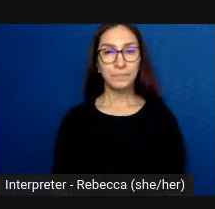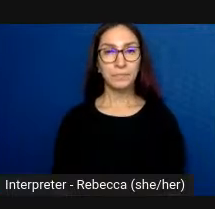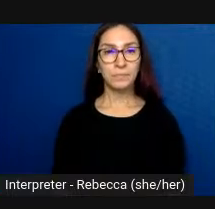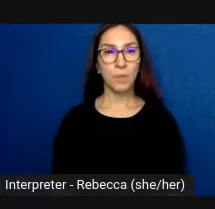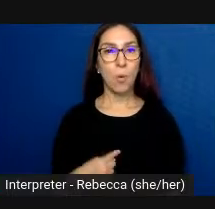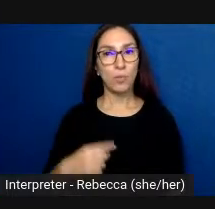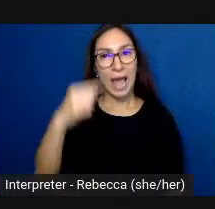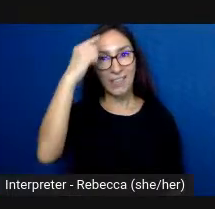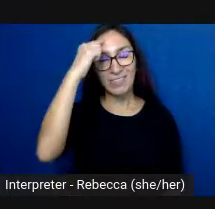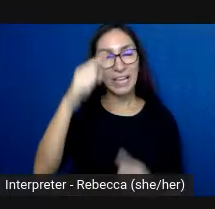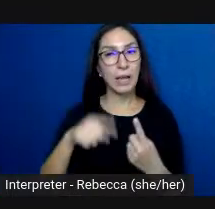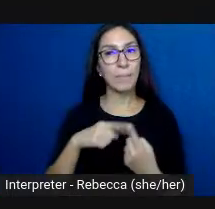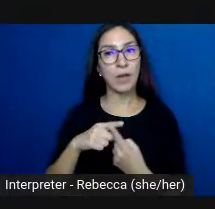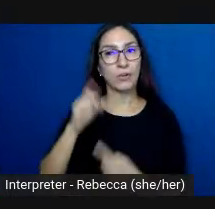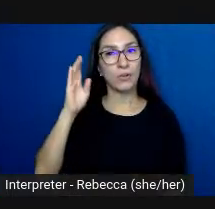[POINTING]